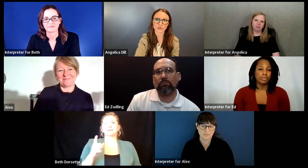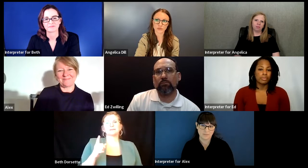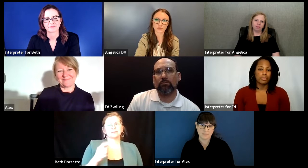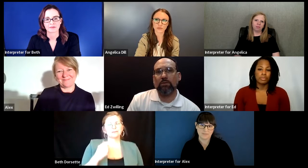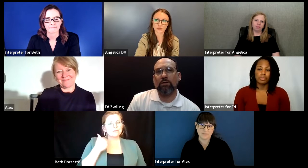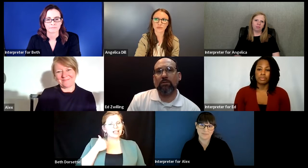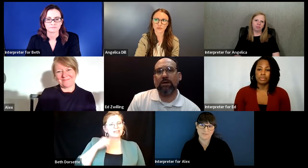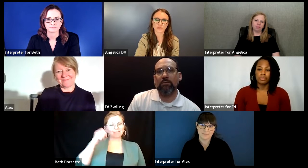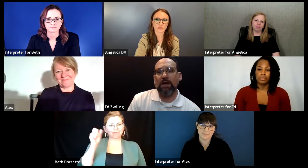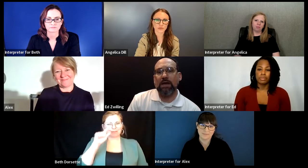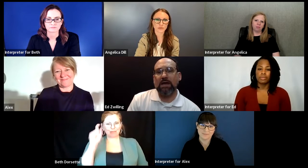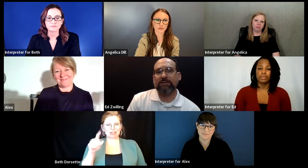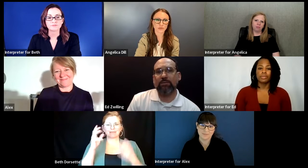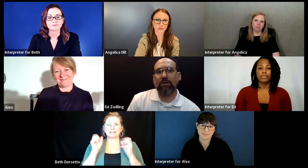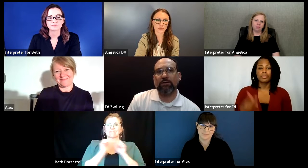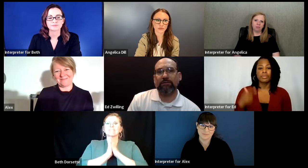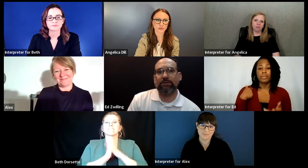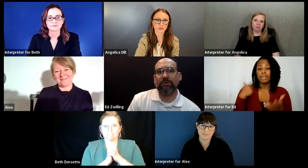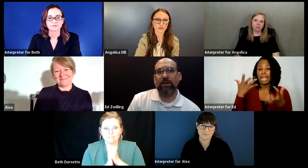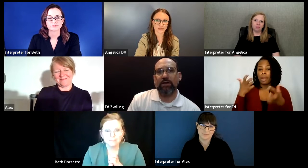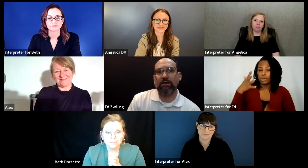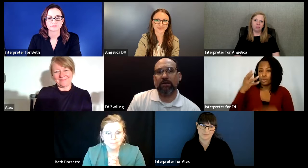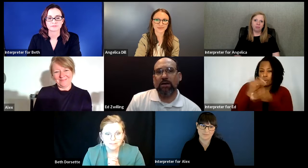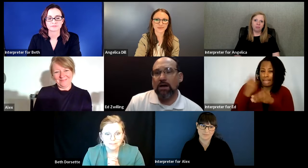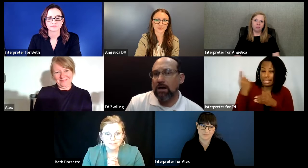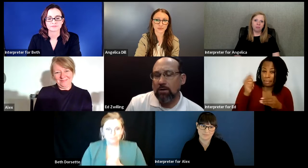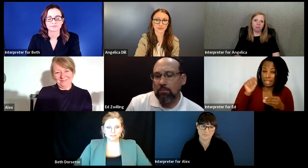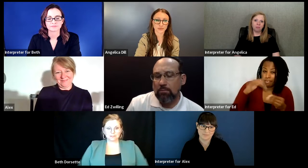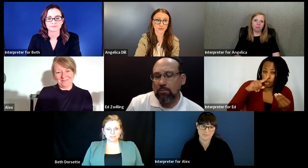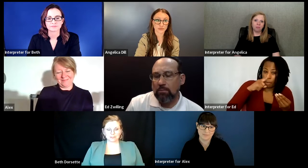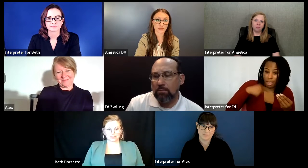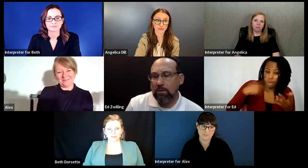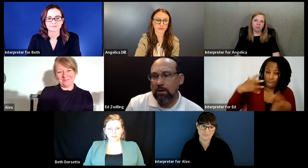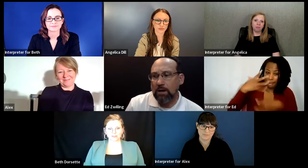Let me add something onto that, if that's okay.